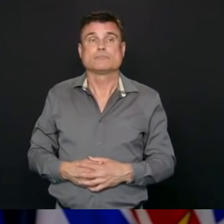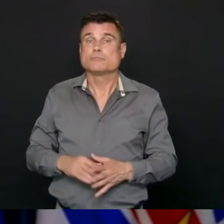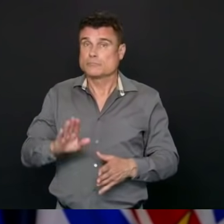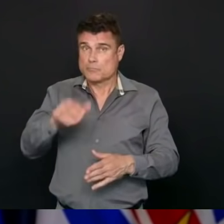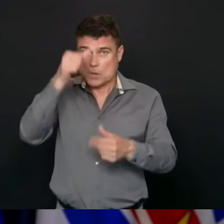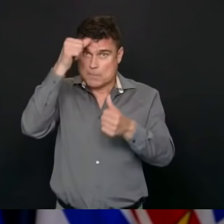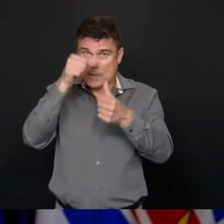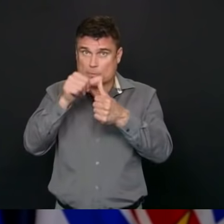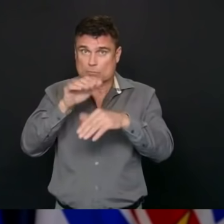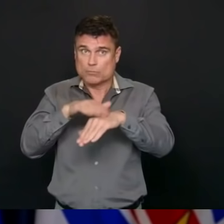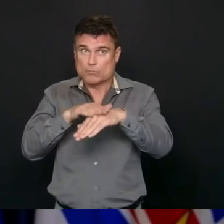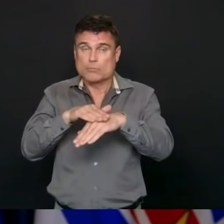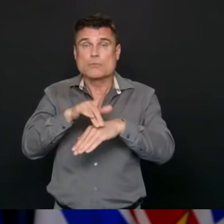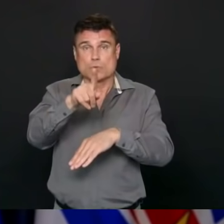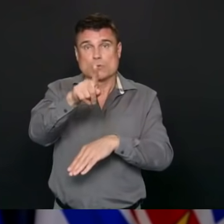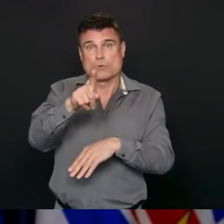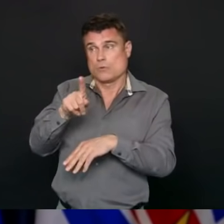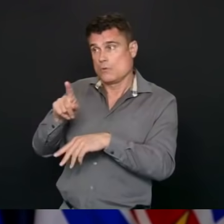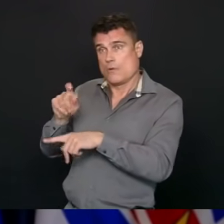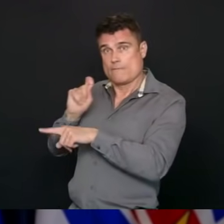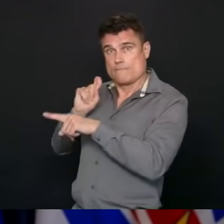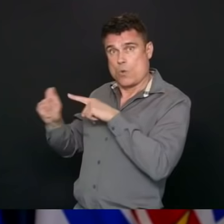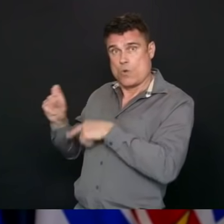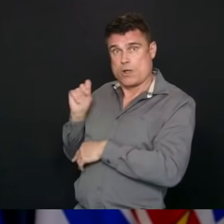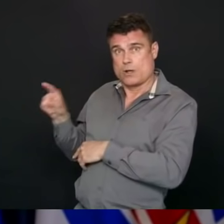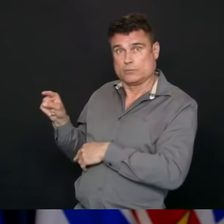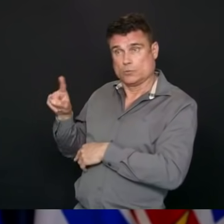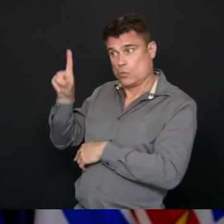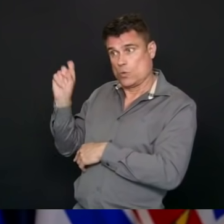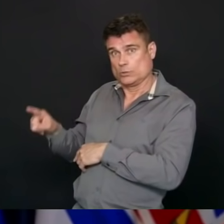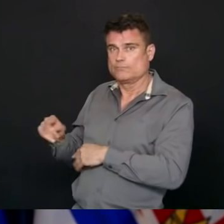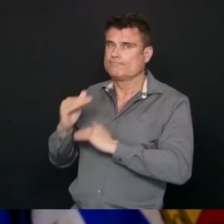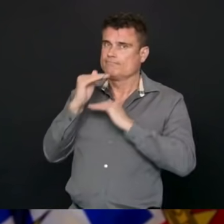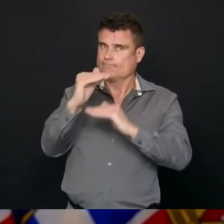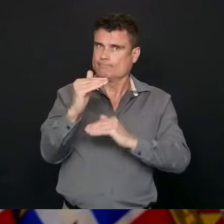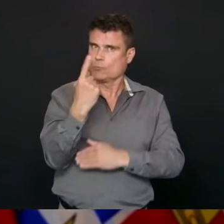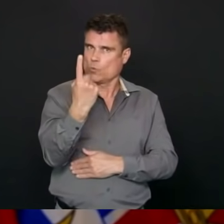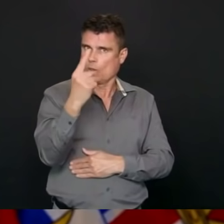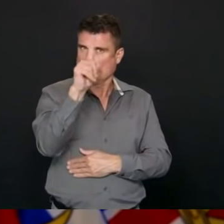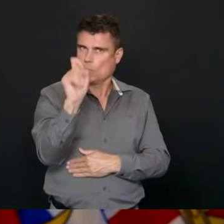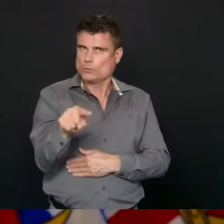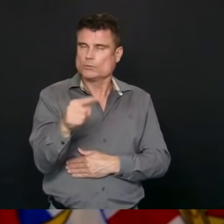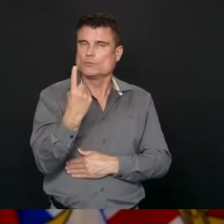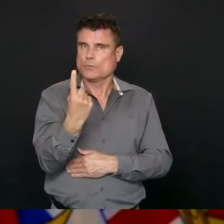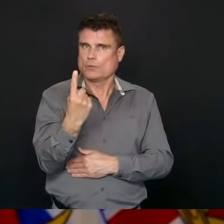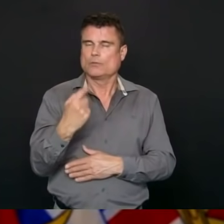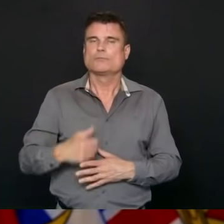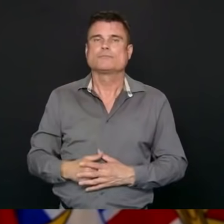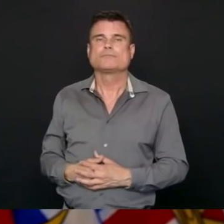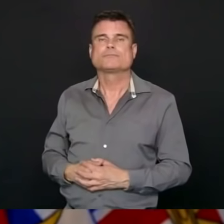A reminder to people on the phone, press star 1 to enter the queue. You are limited to one question.